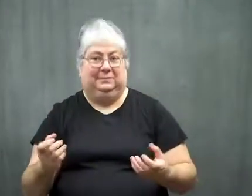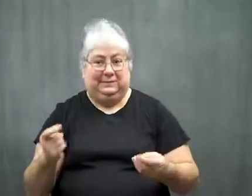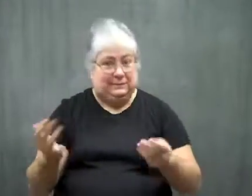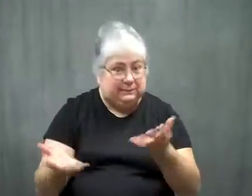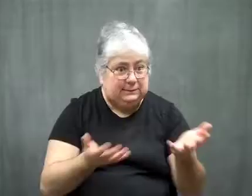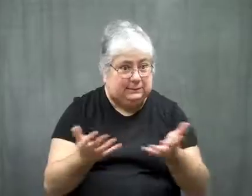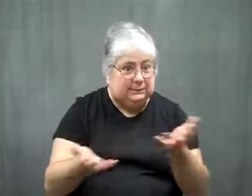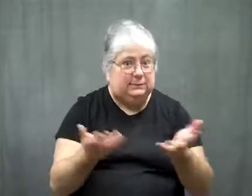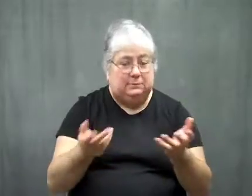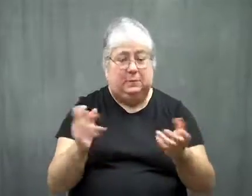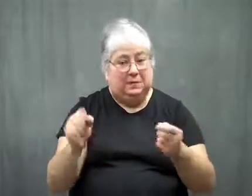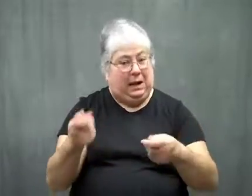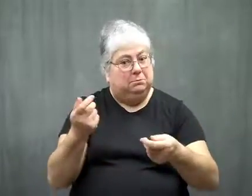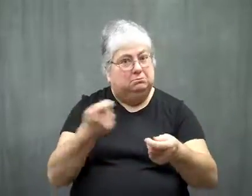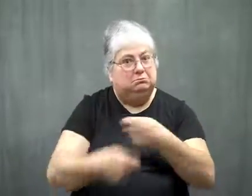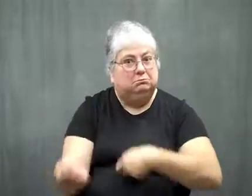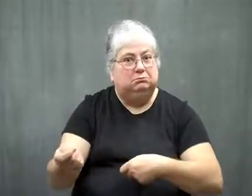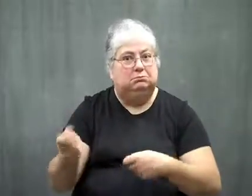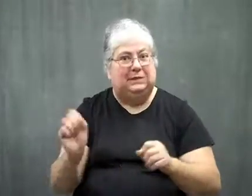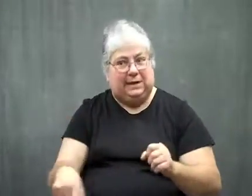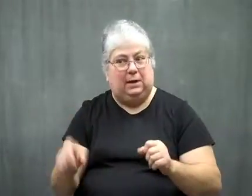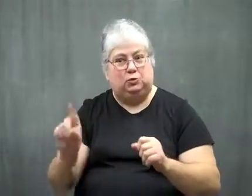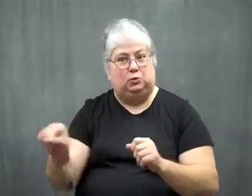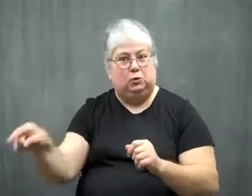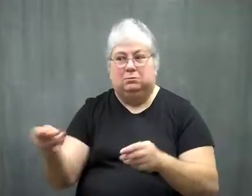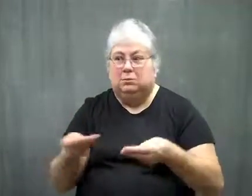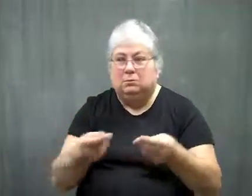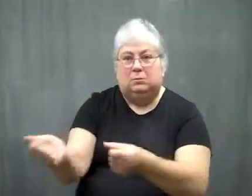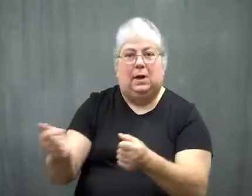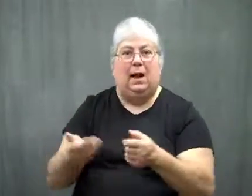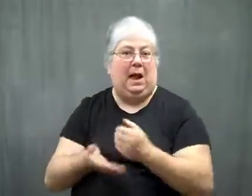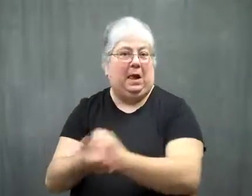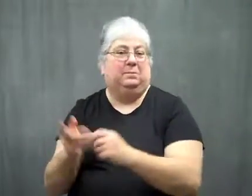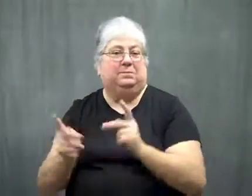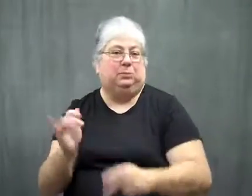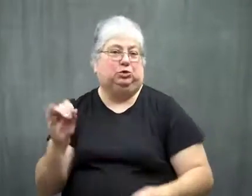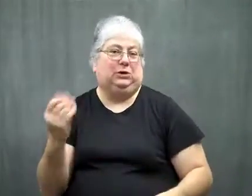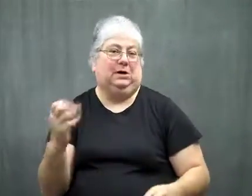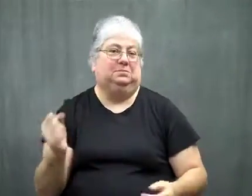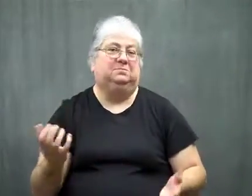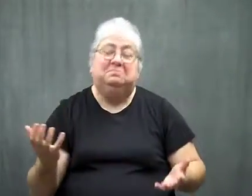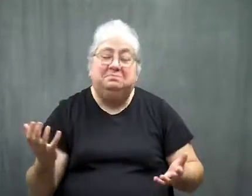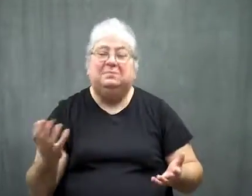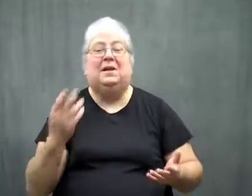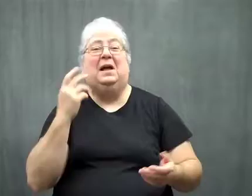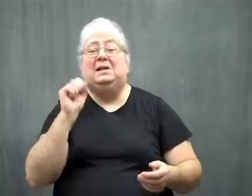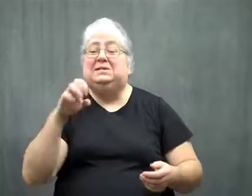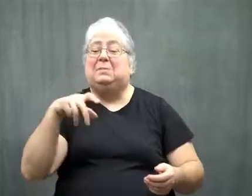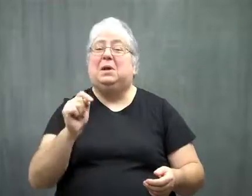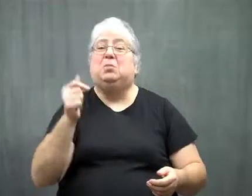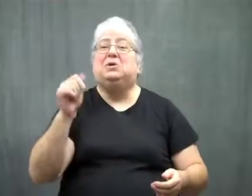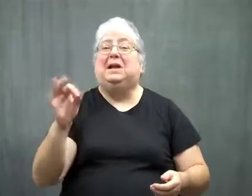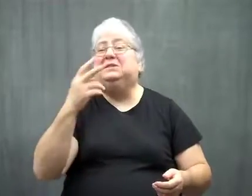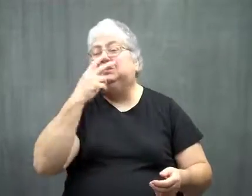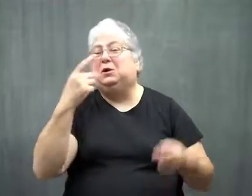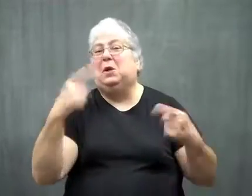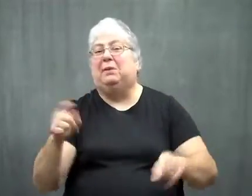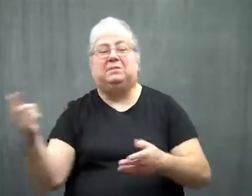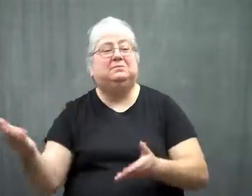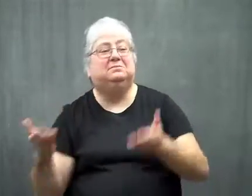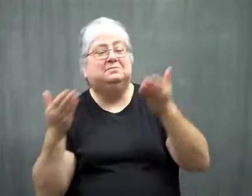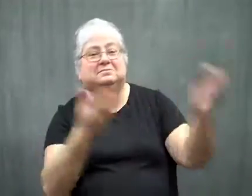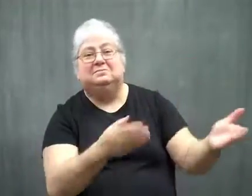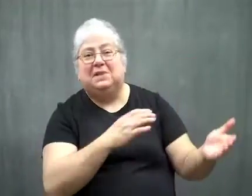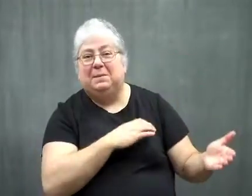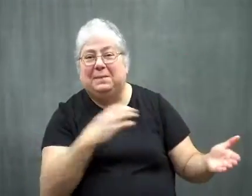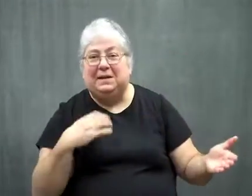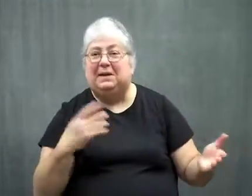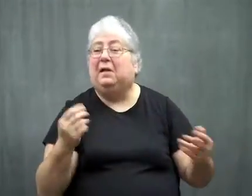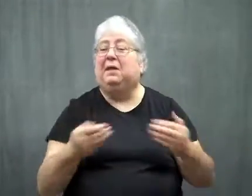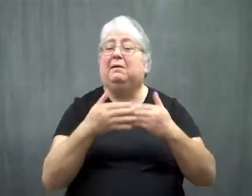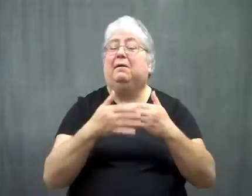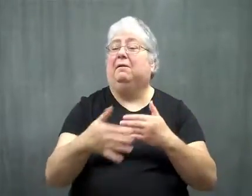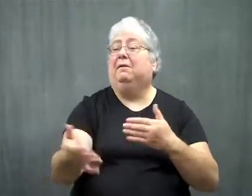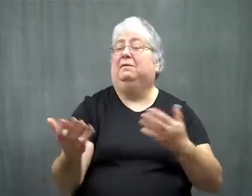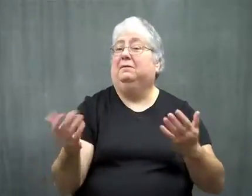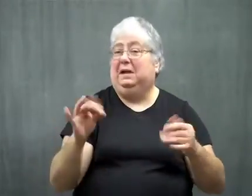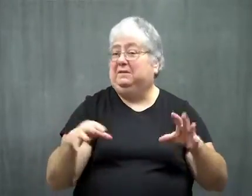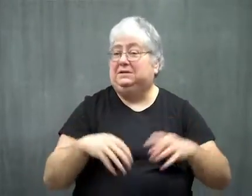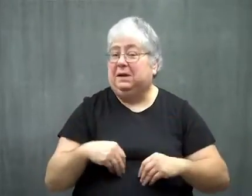He's hoping to work out an agreement to find money for jobs.